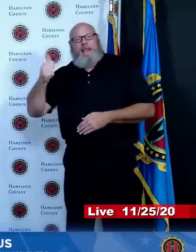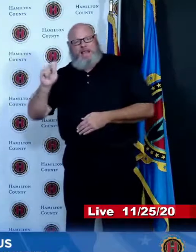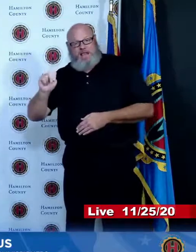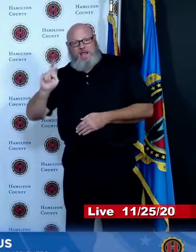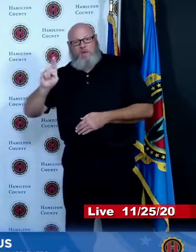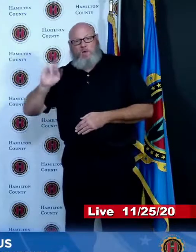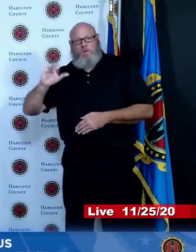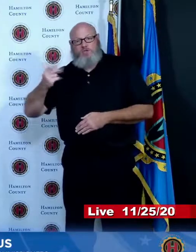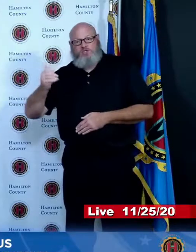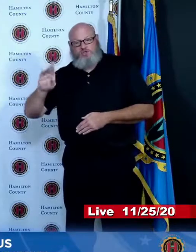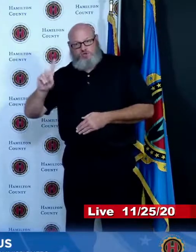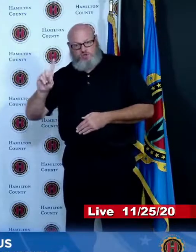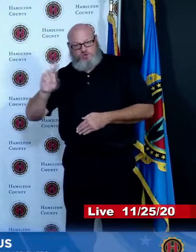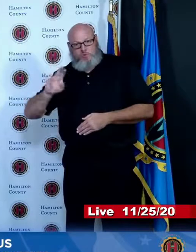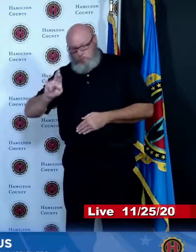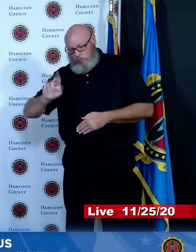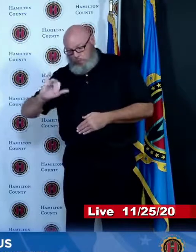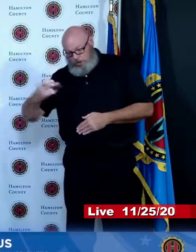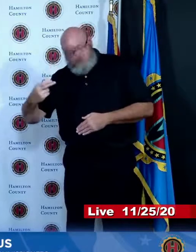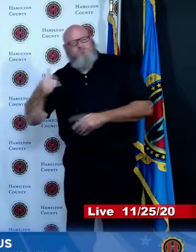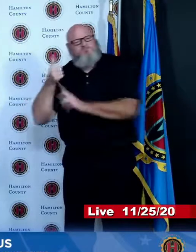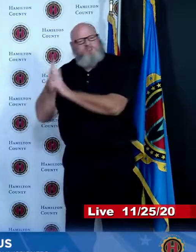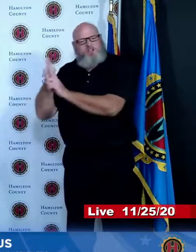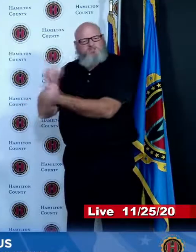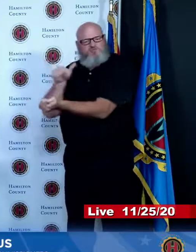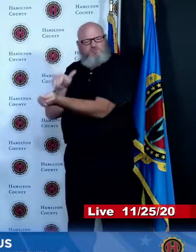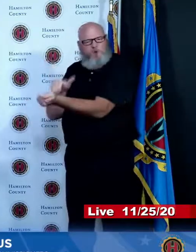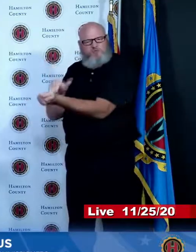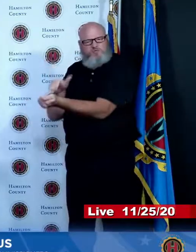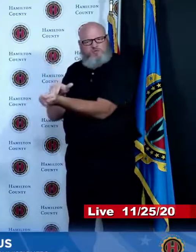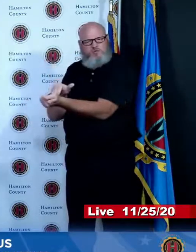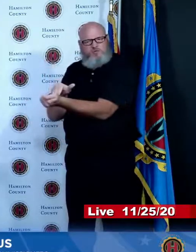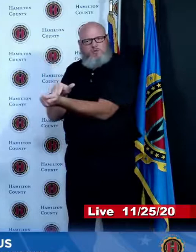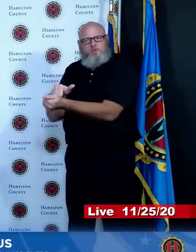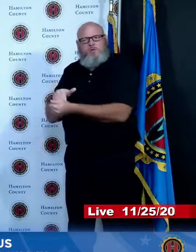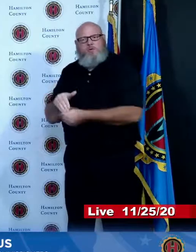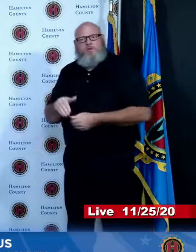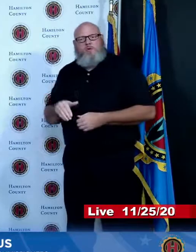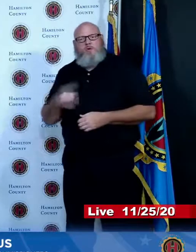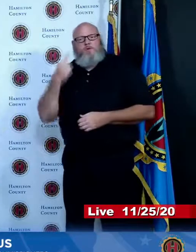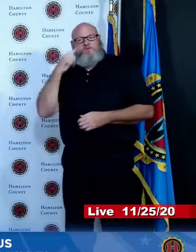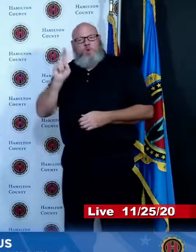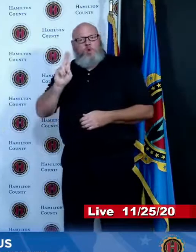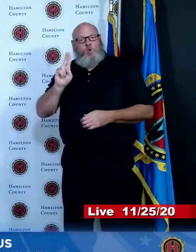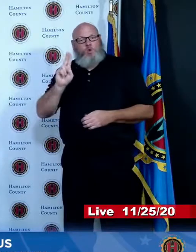family medicine practitioner and a medical school professor she's a front line medical provider and